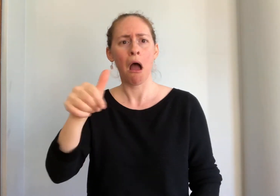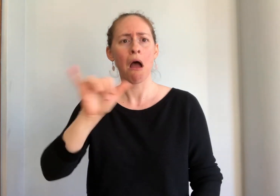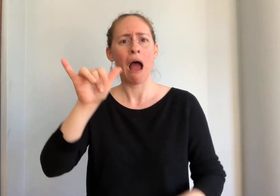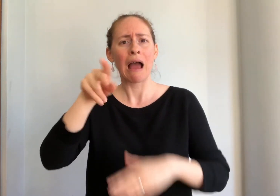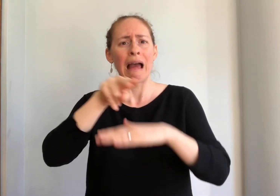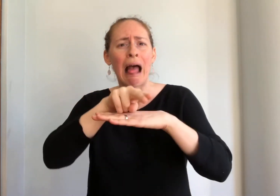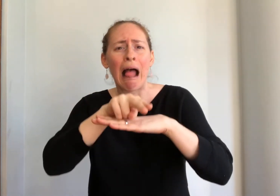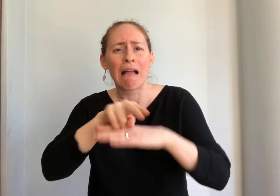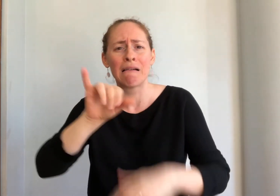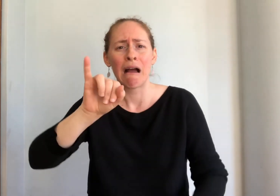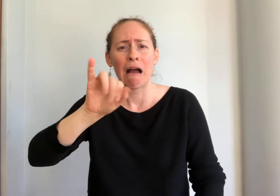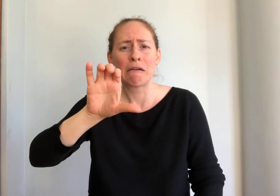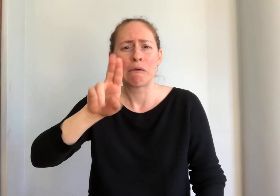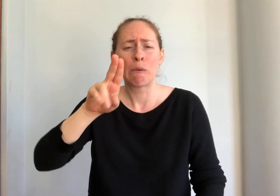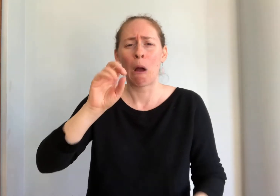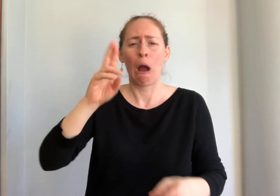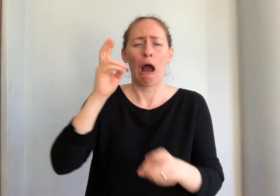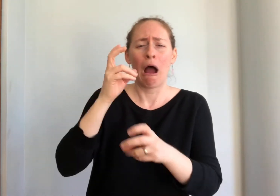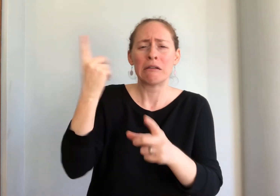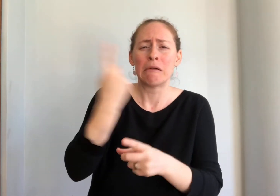and are not in a situation where they feel pressured to answer